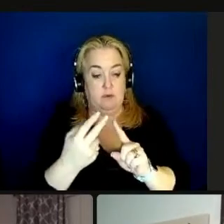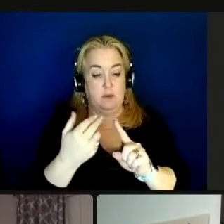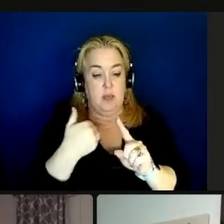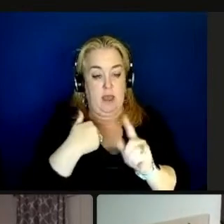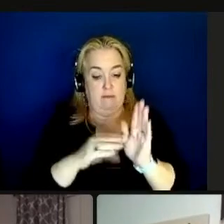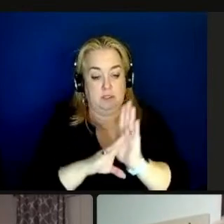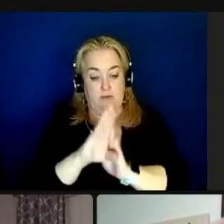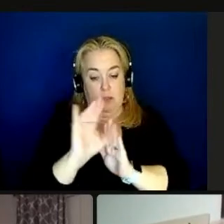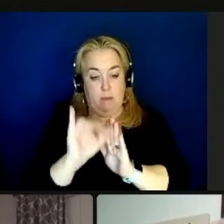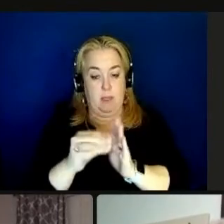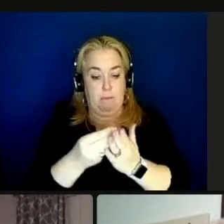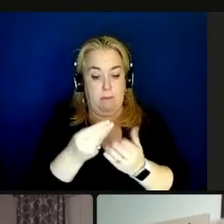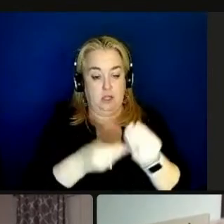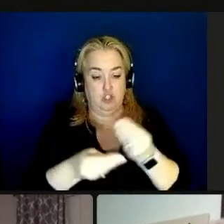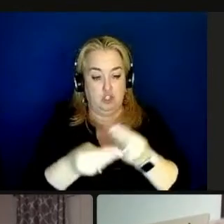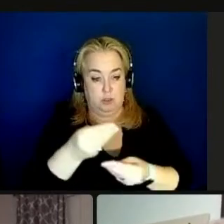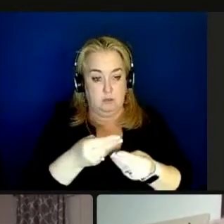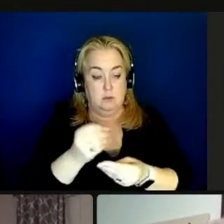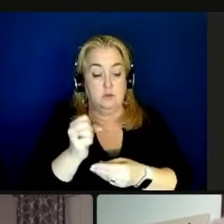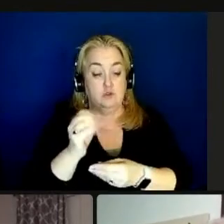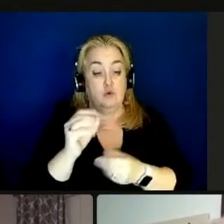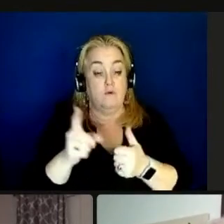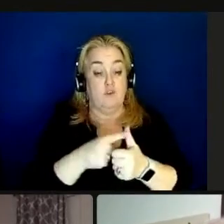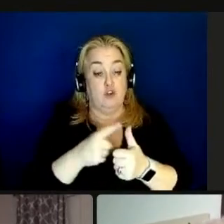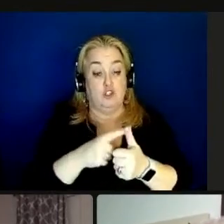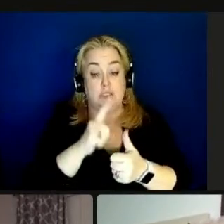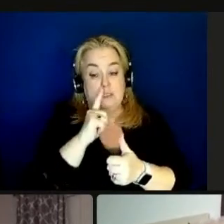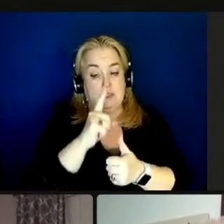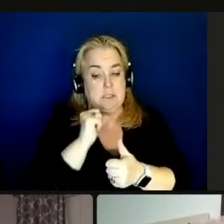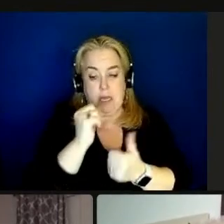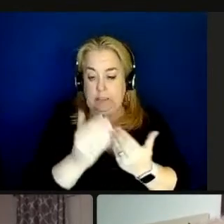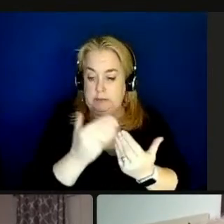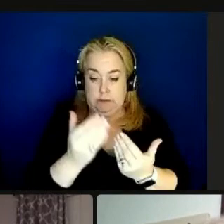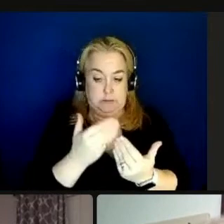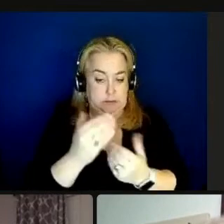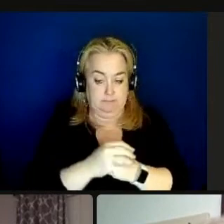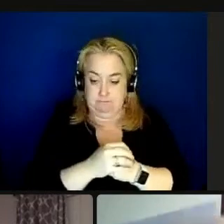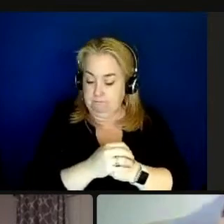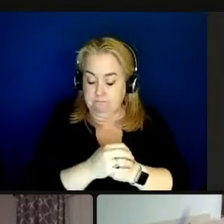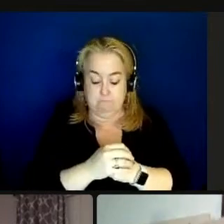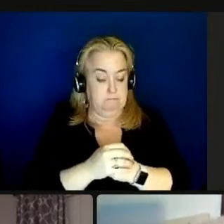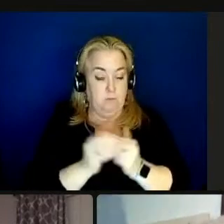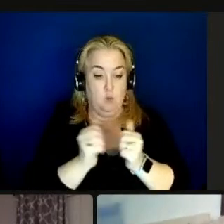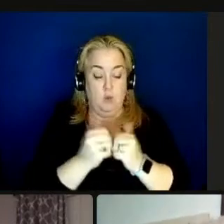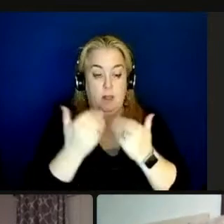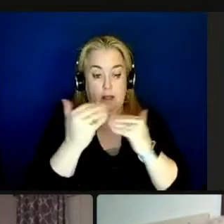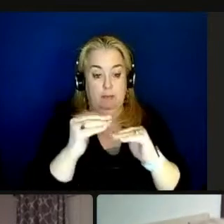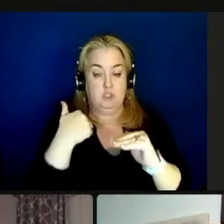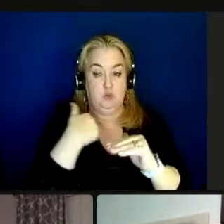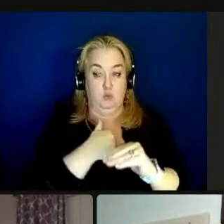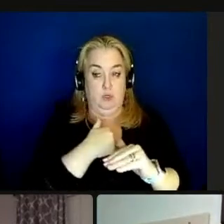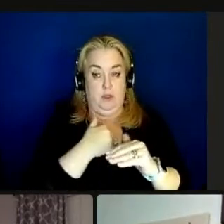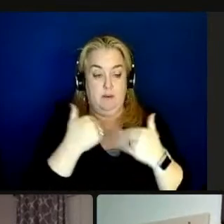FORWARD AND SOME UNDERSTANDINGS